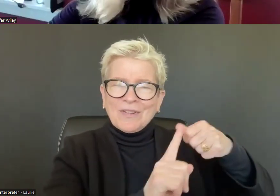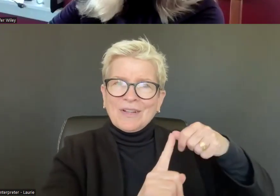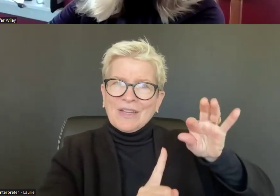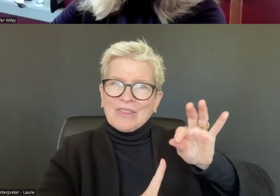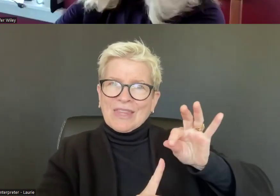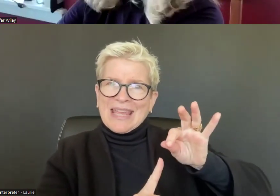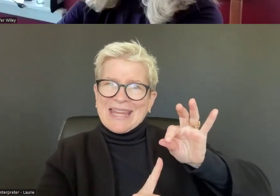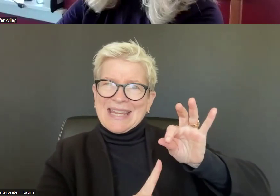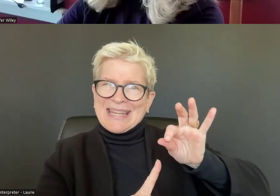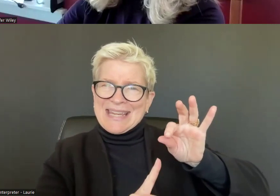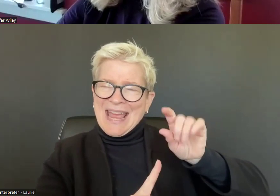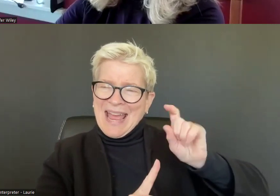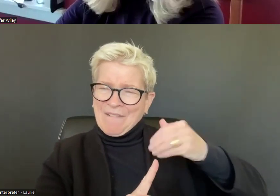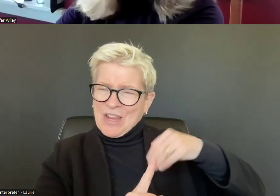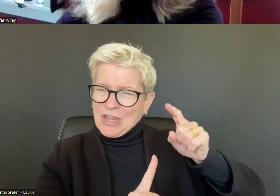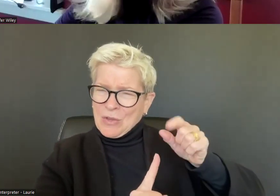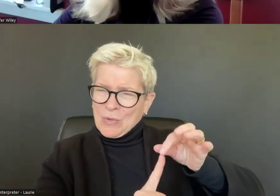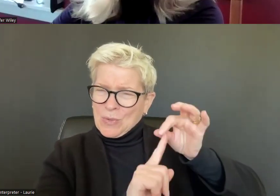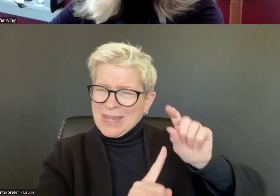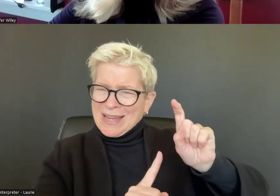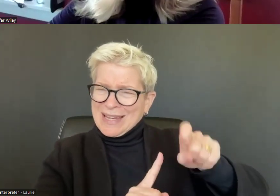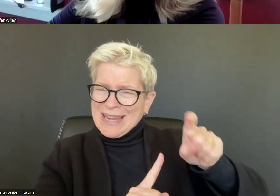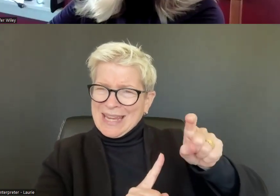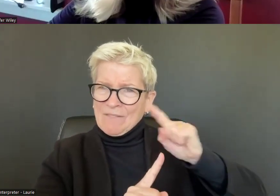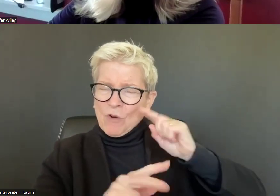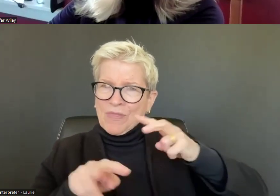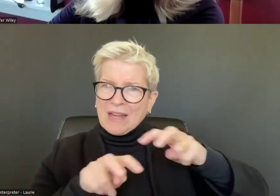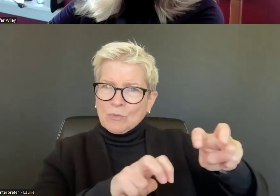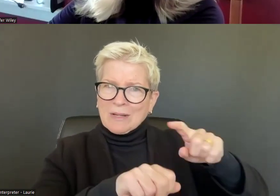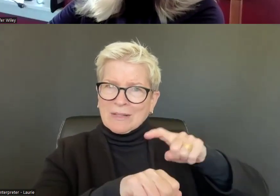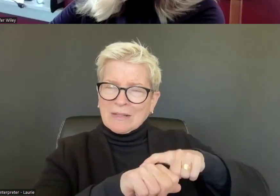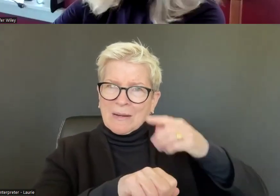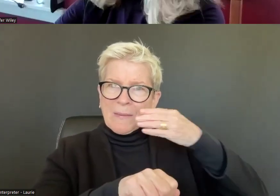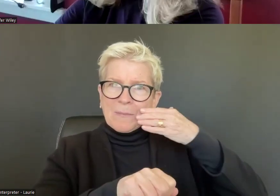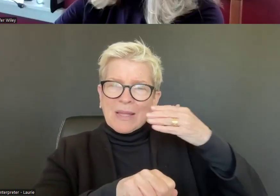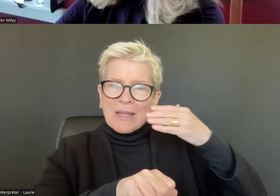time during this year because of their identity, because of the way that they're seeing the world,